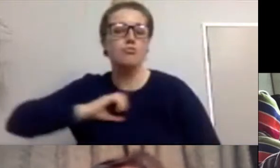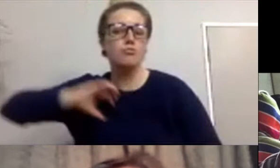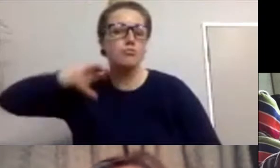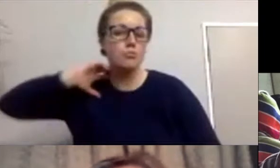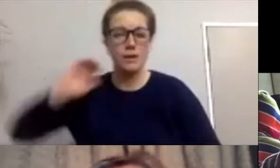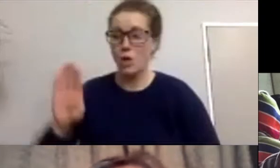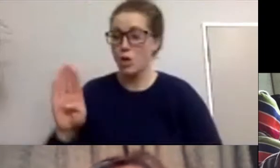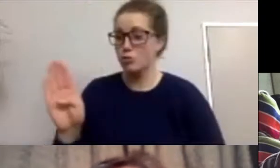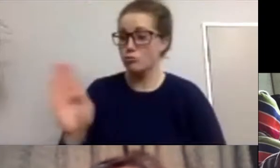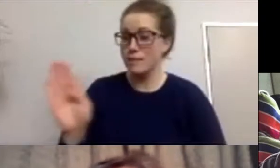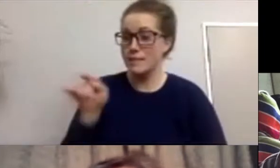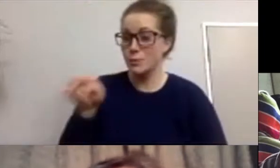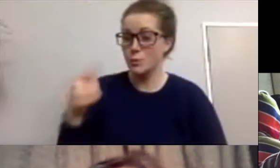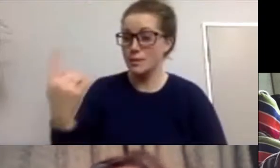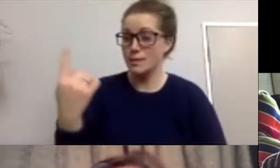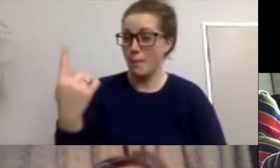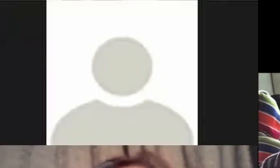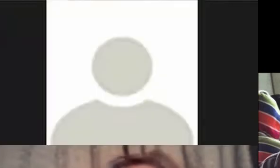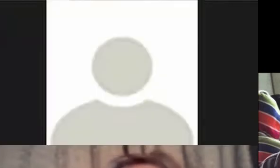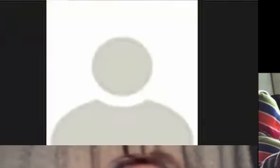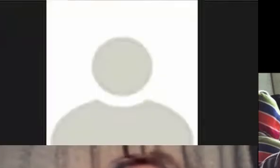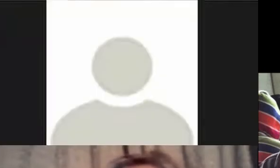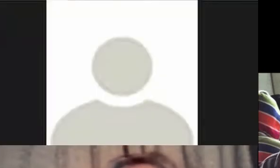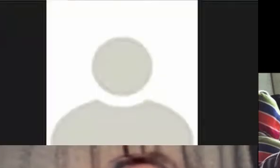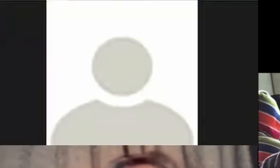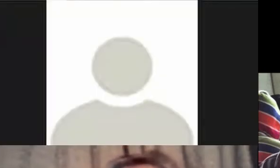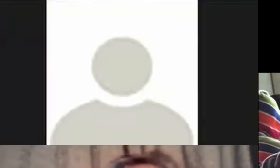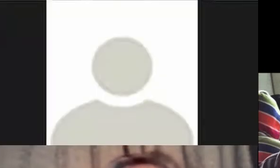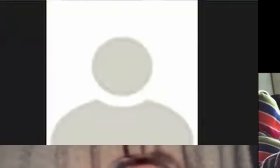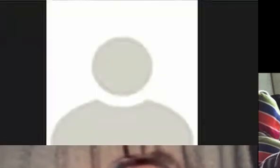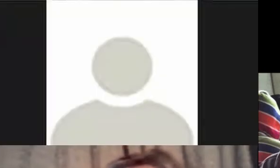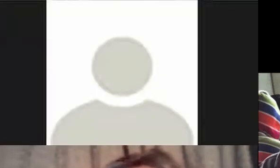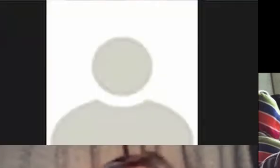some of the participants that were at the relaxed performance, so this is a meet